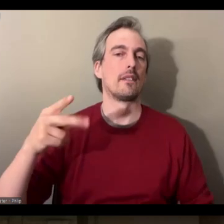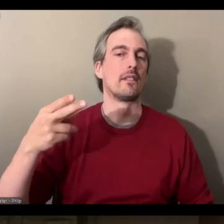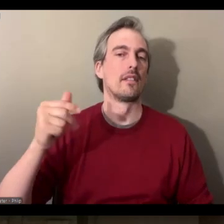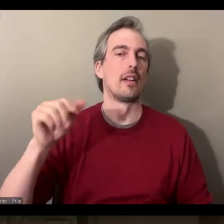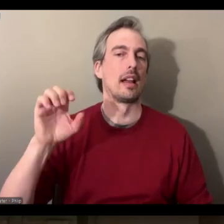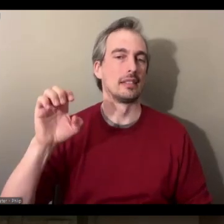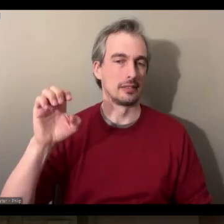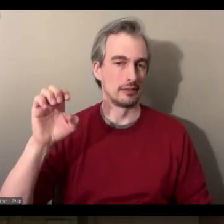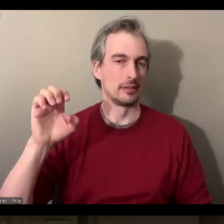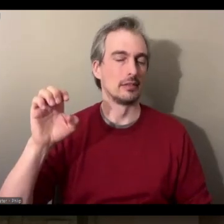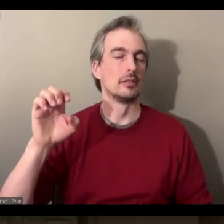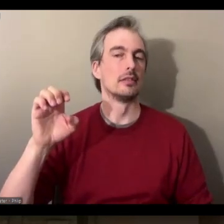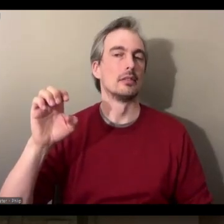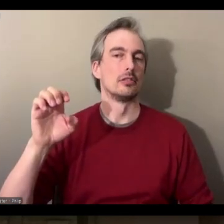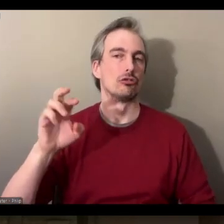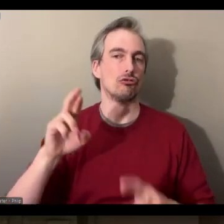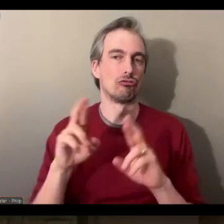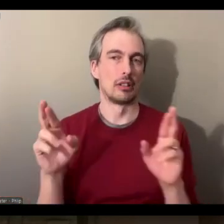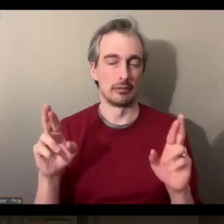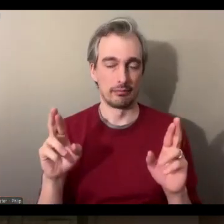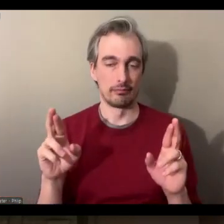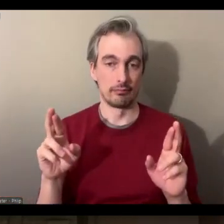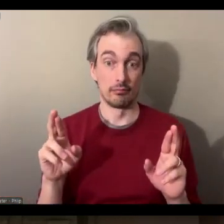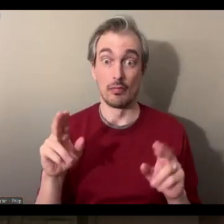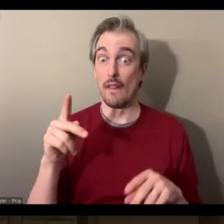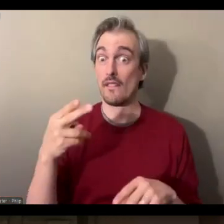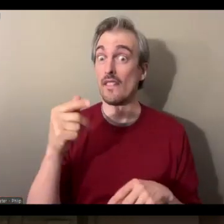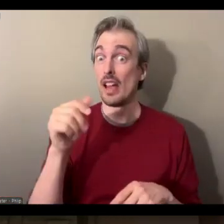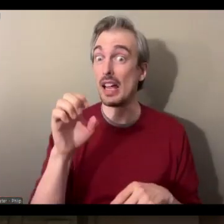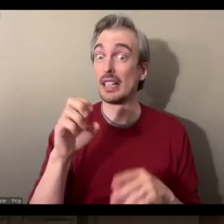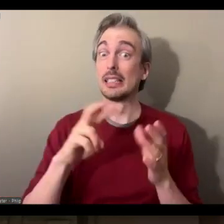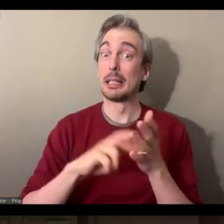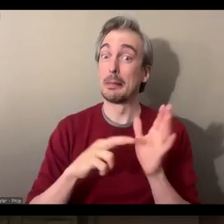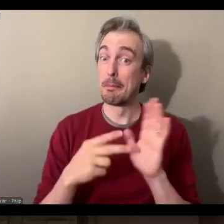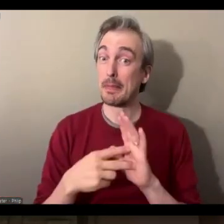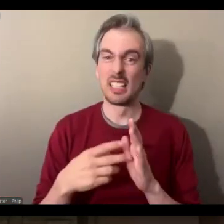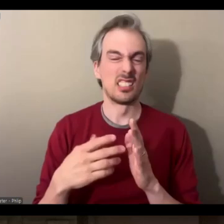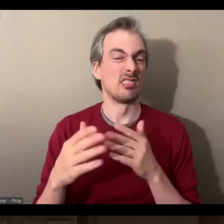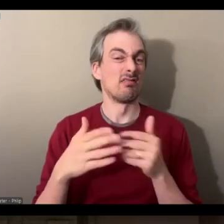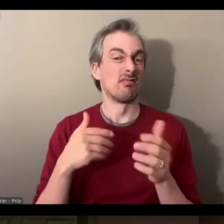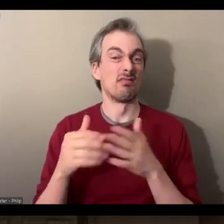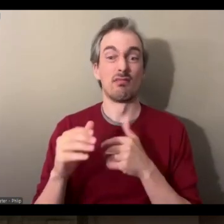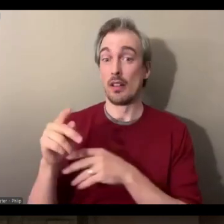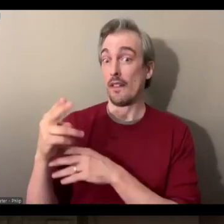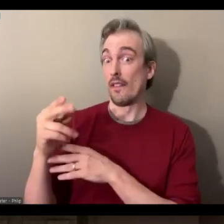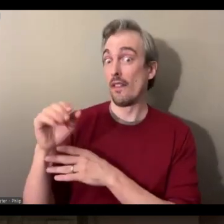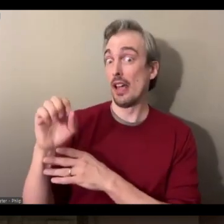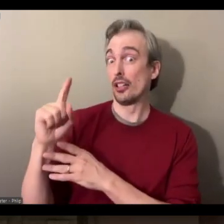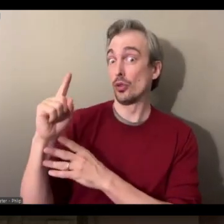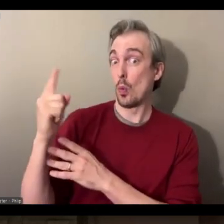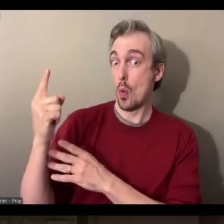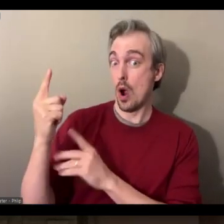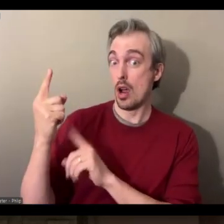first phase of the website launched in June, we were already working on that iteration that would